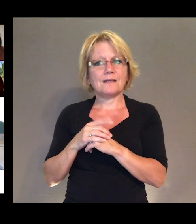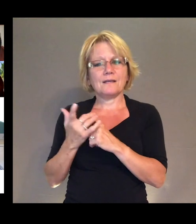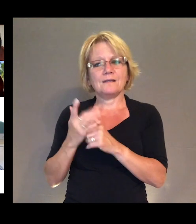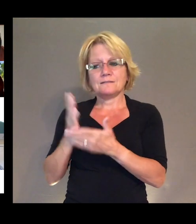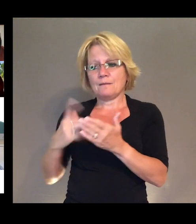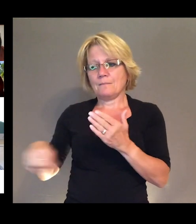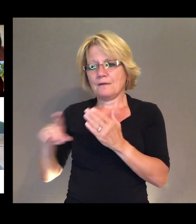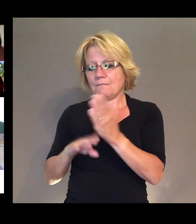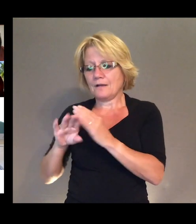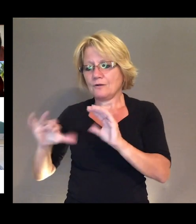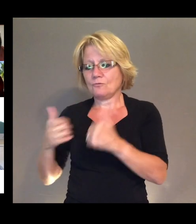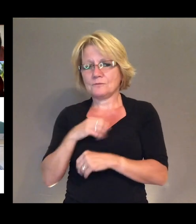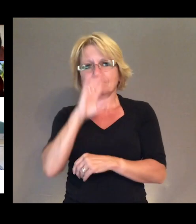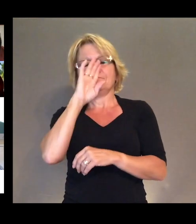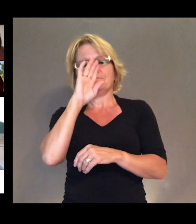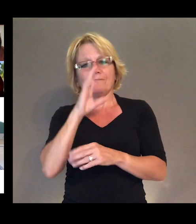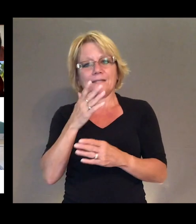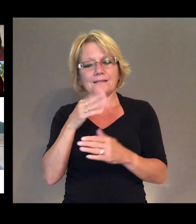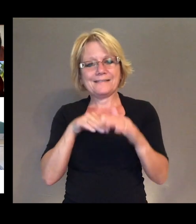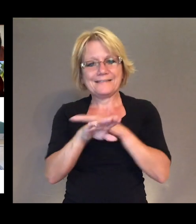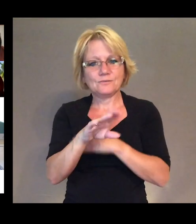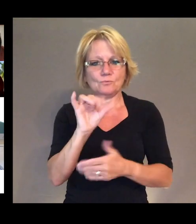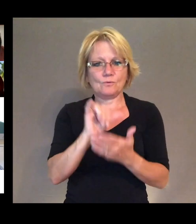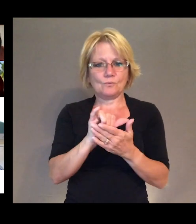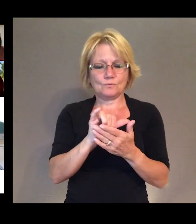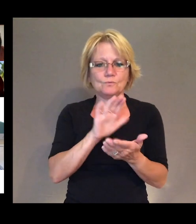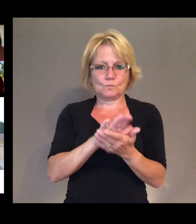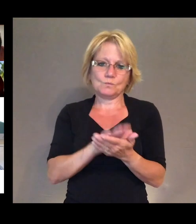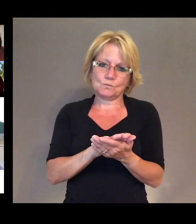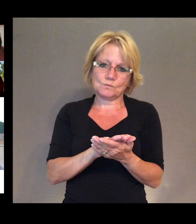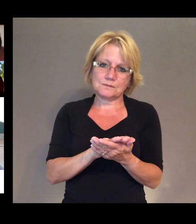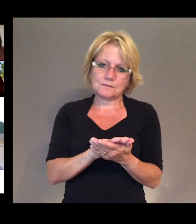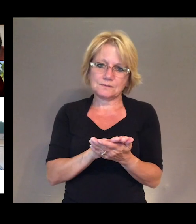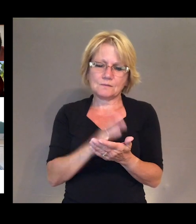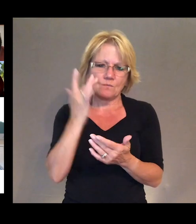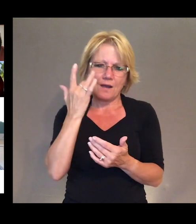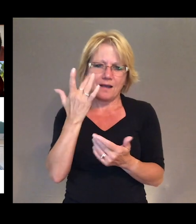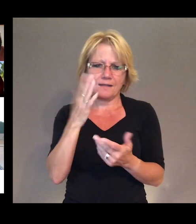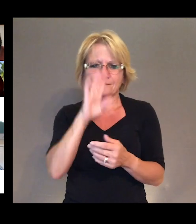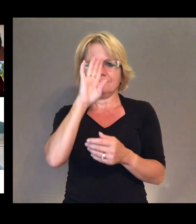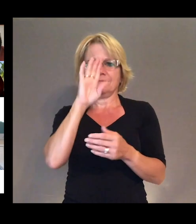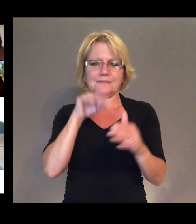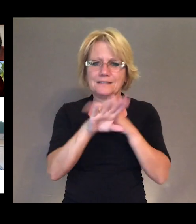gaining, getting attendance to those schools and why is that especially when it's needed.